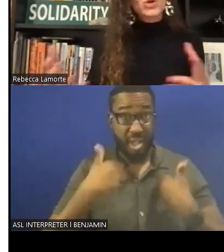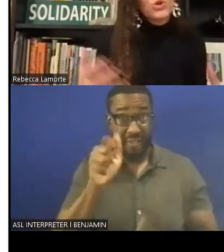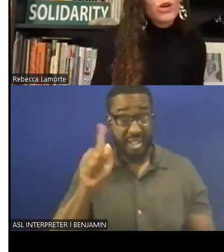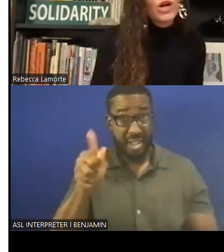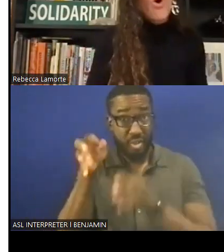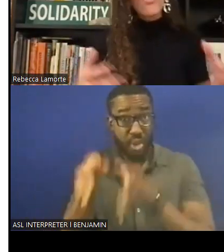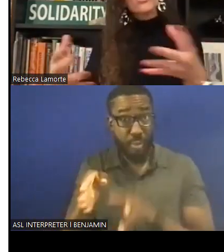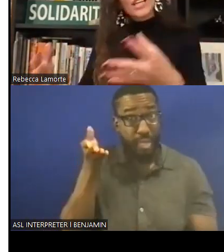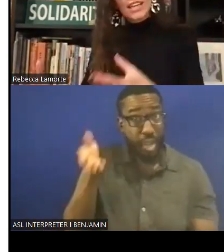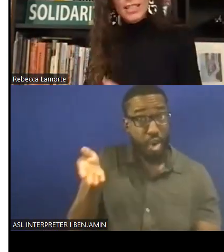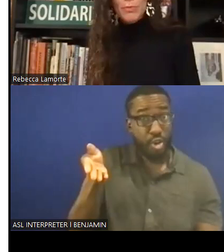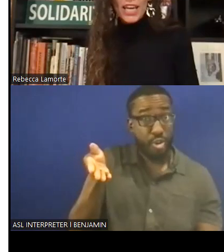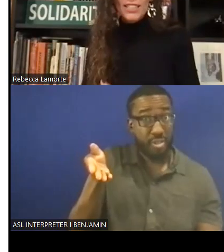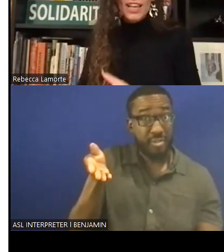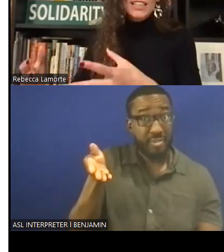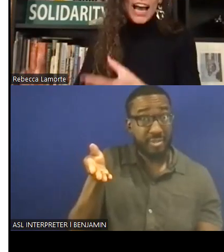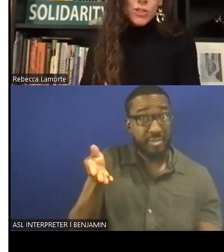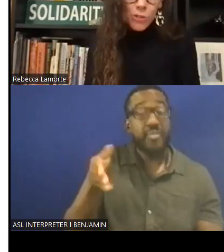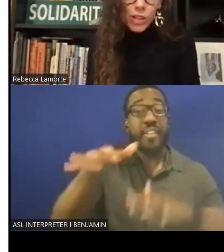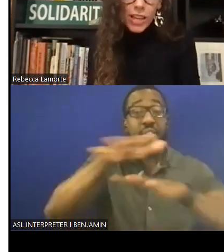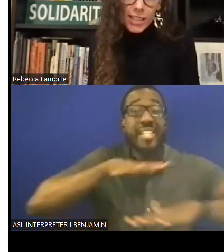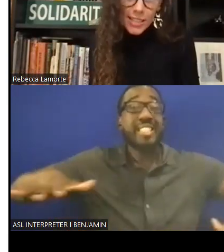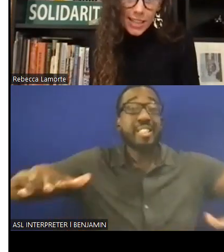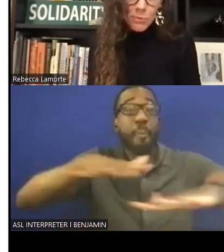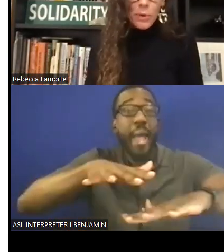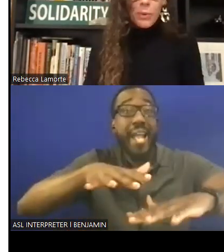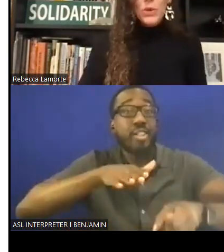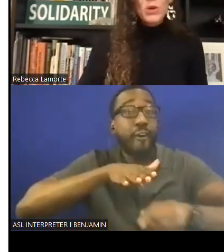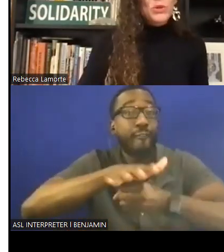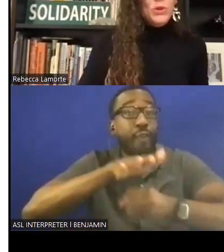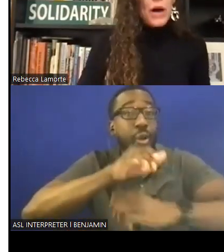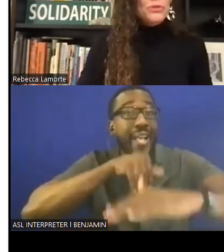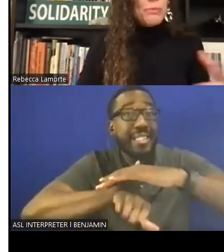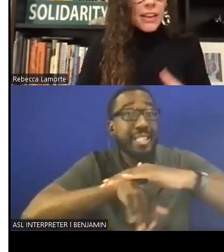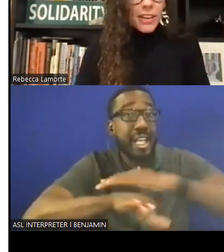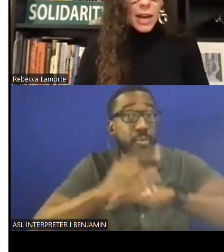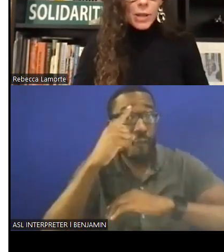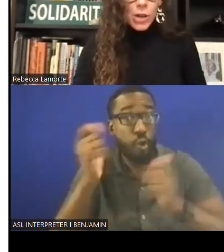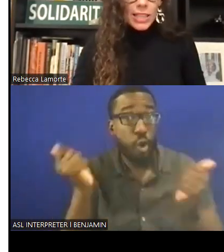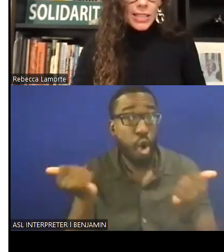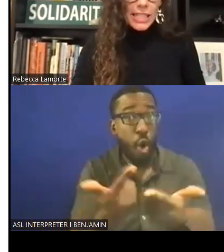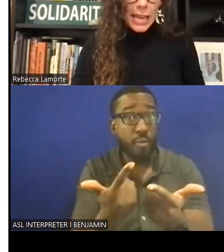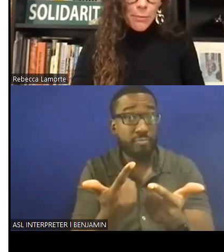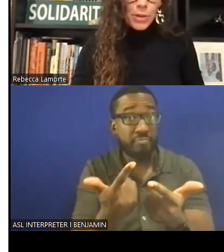including holding it in a space that's fully accessible. So now as we pivot and we look at some examples,